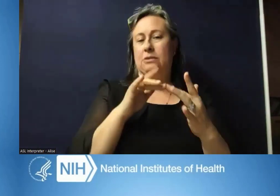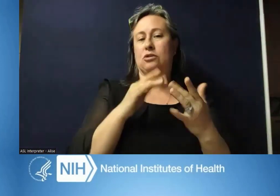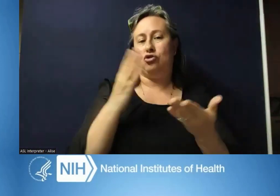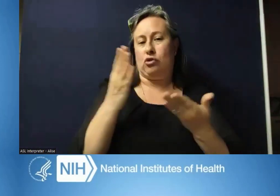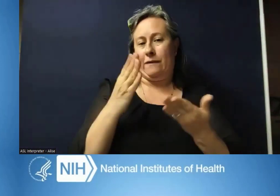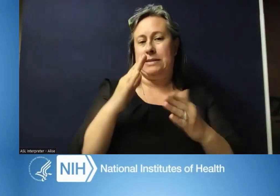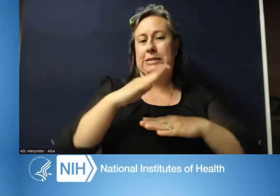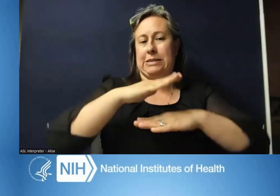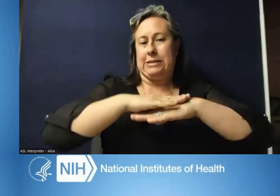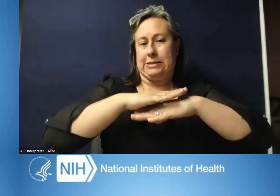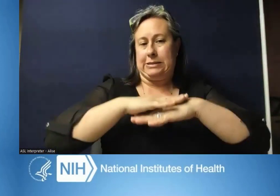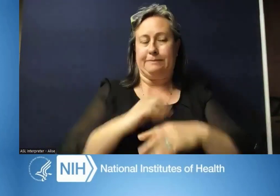Alan Whatley: That was someone?